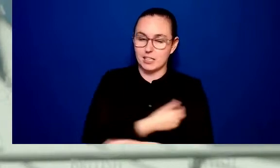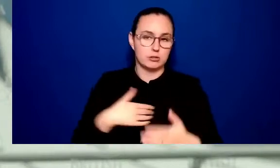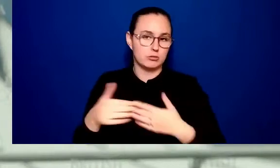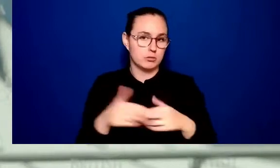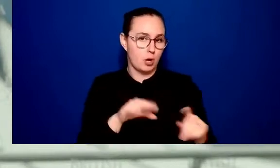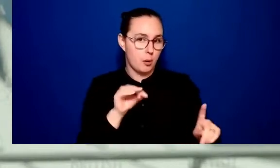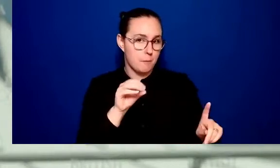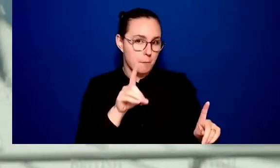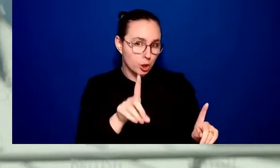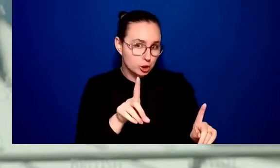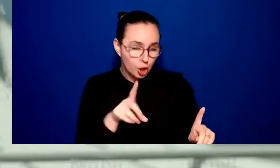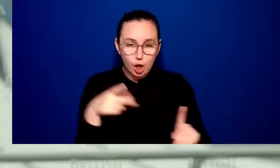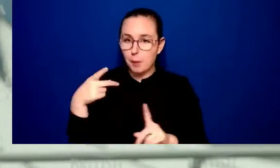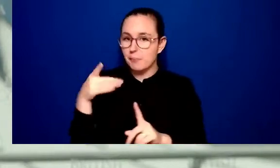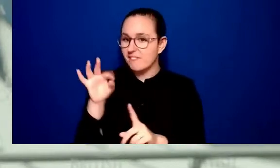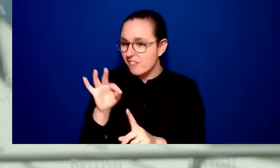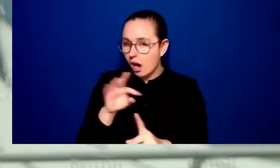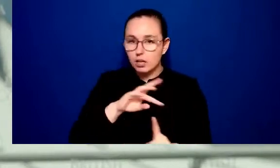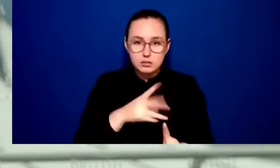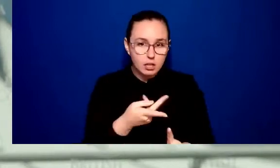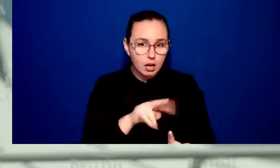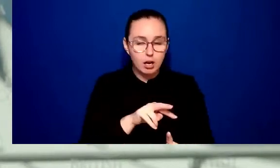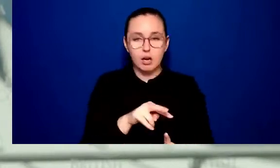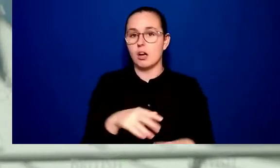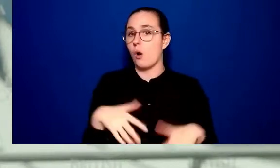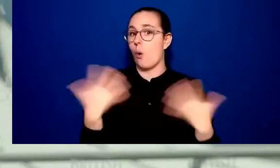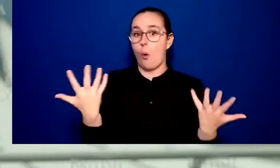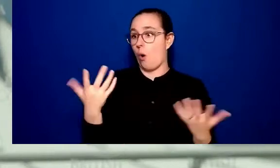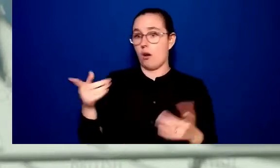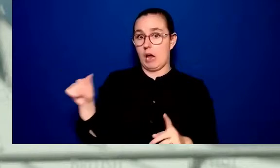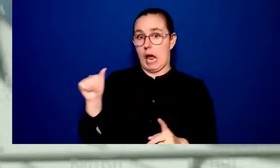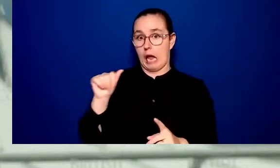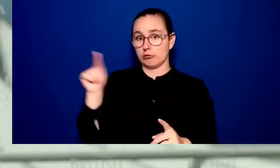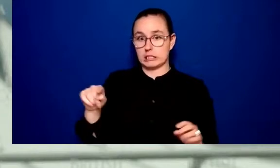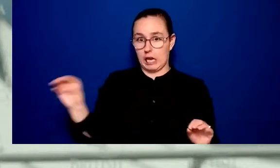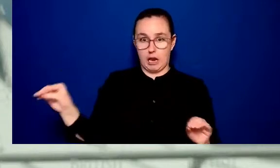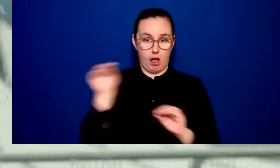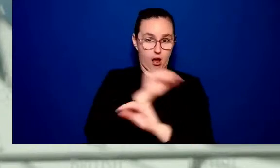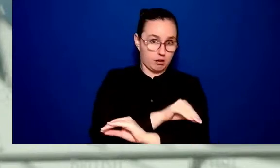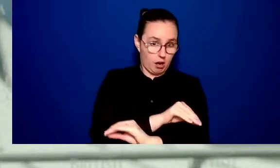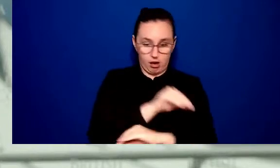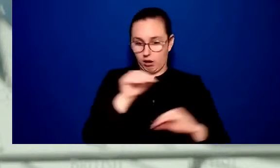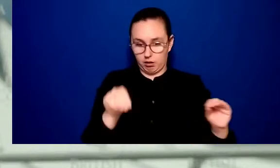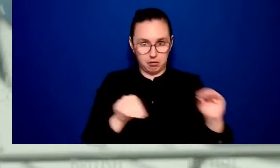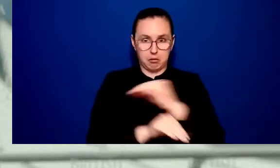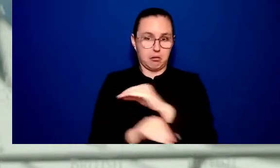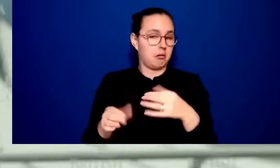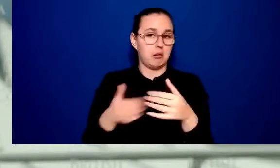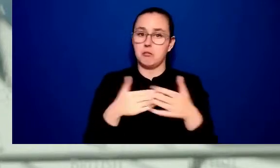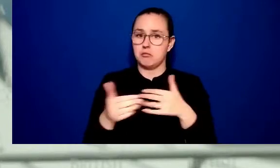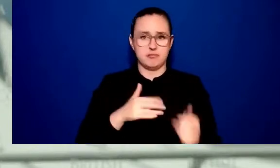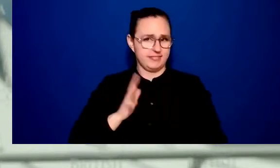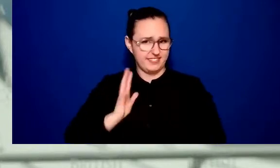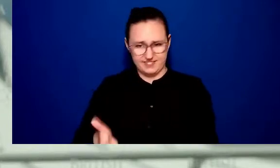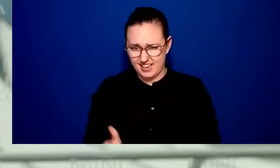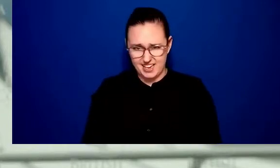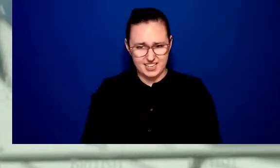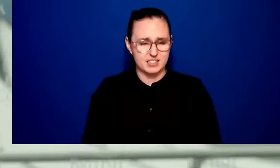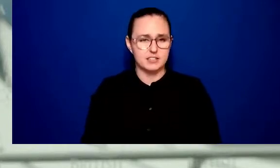AstraZeneca and Marnie back seat. Um but we're not alone in this. There are many other